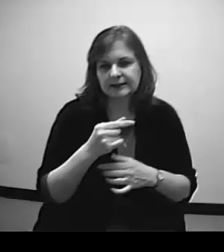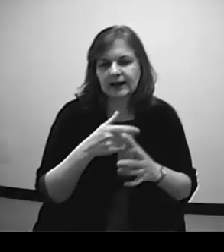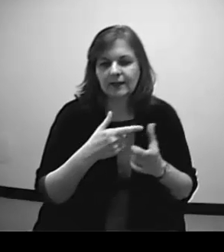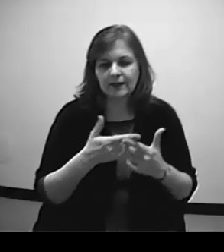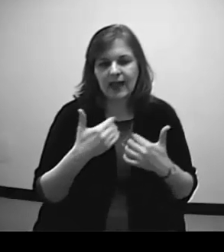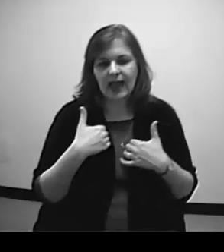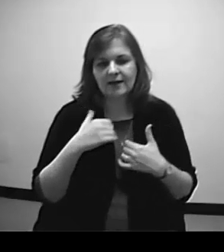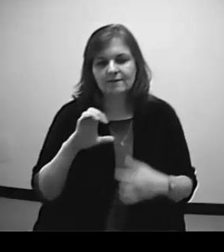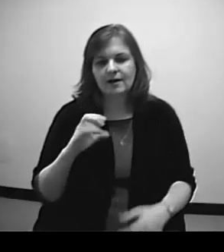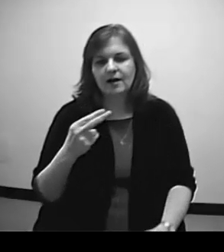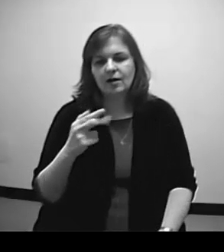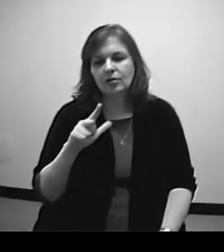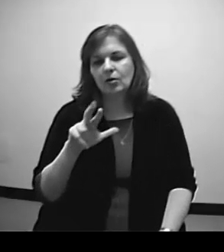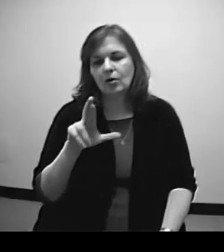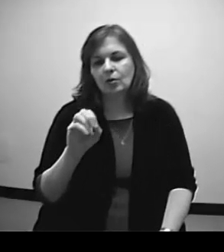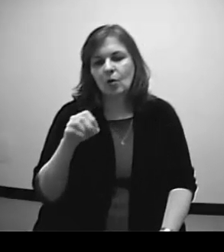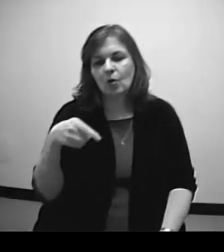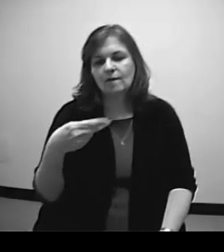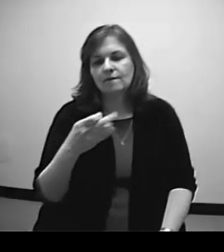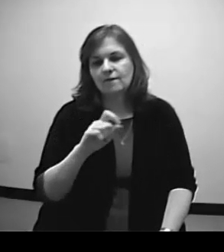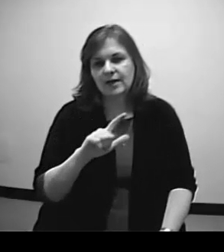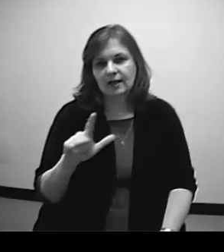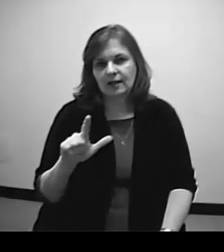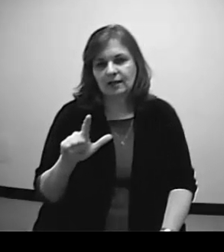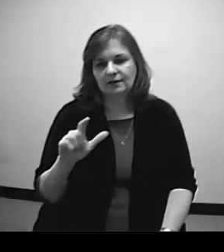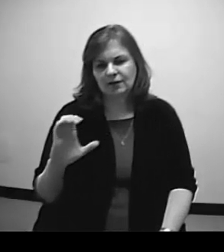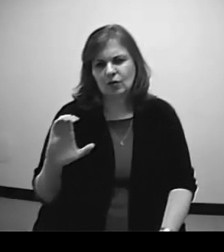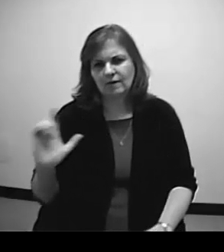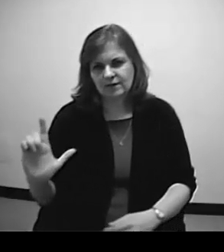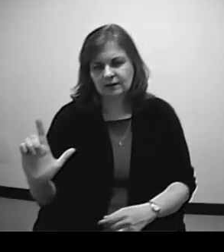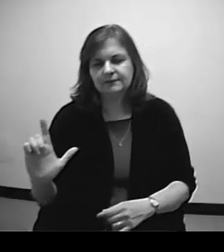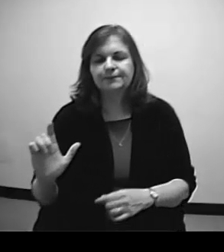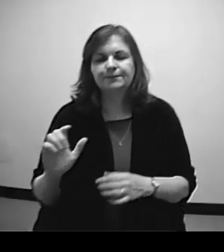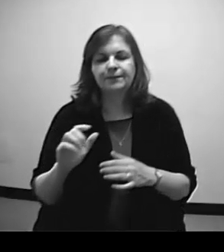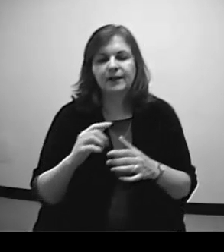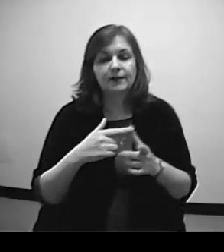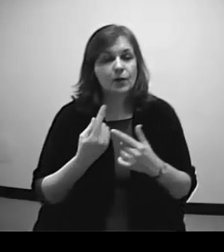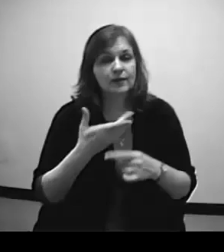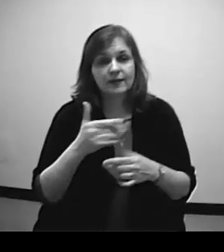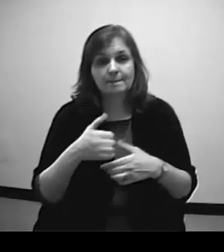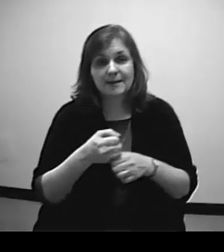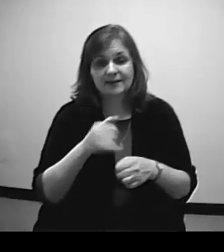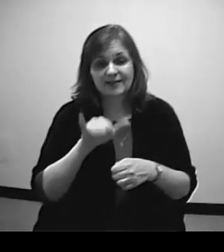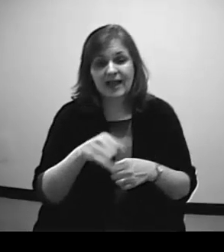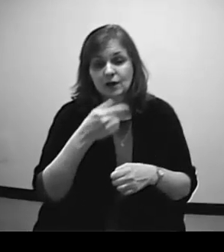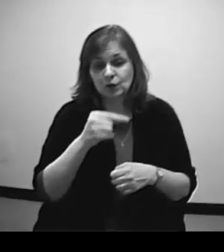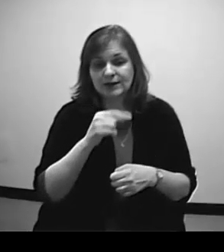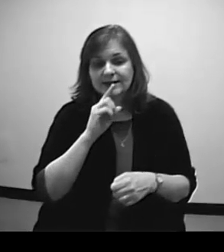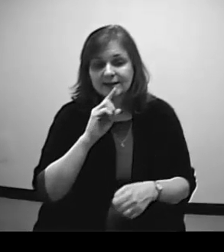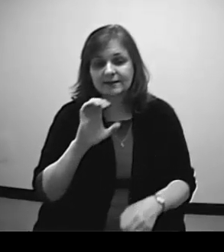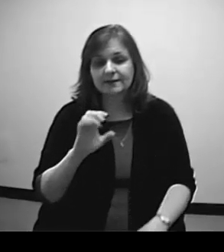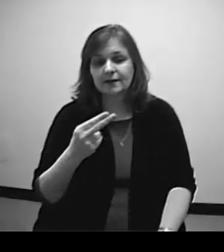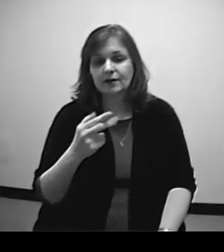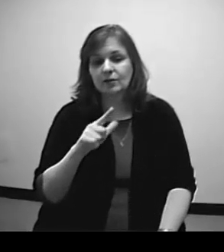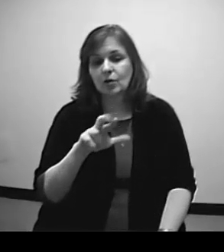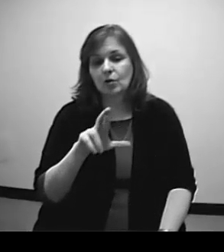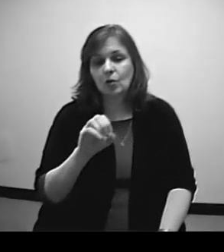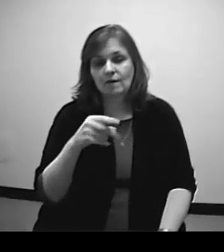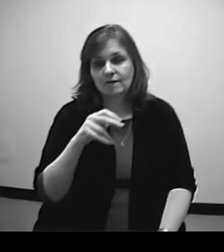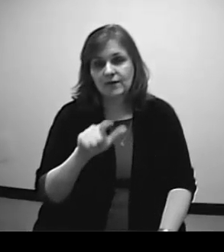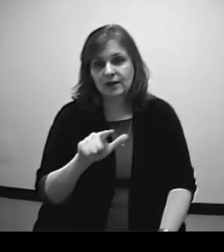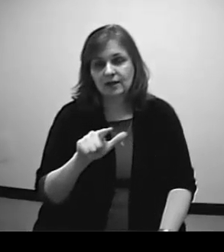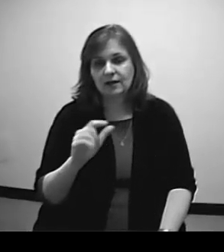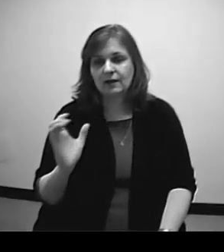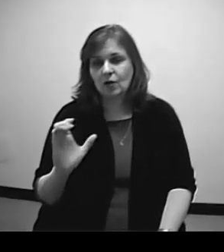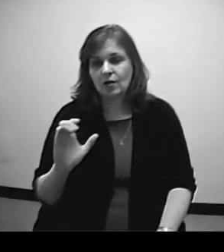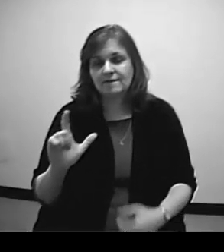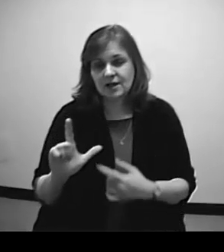so the only thing that is making those plants green is its photosynthetic pigment -- these are what will absorb the light